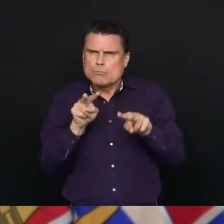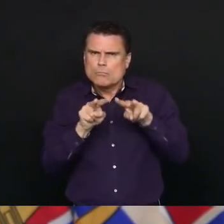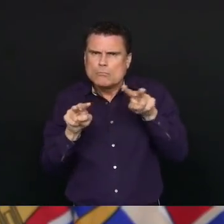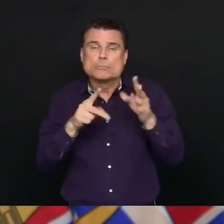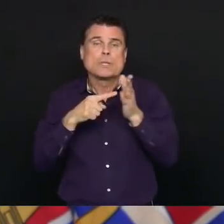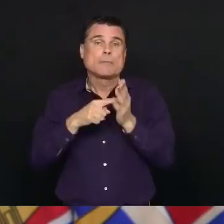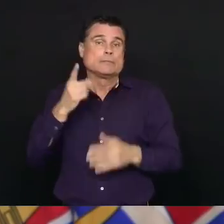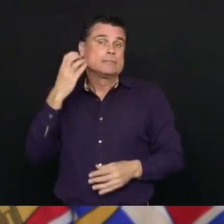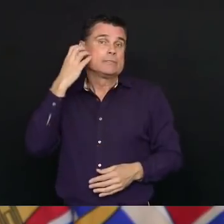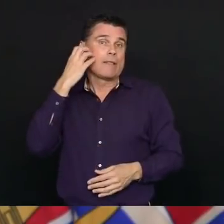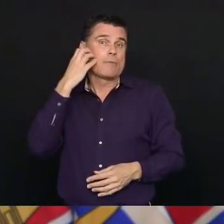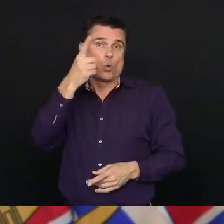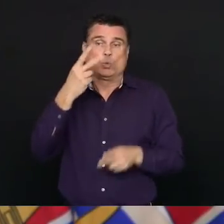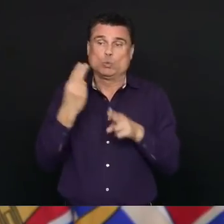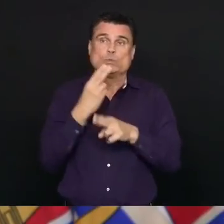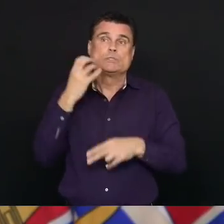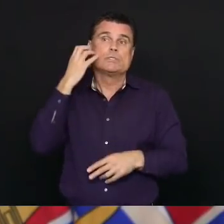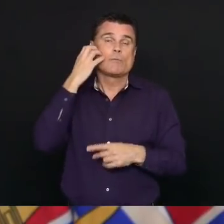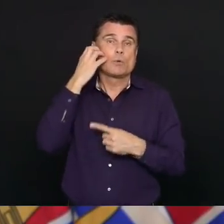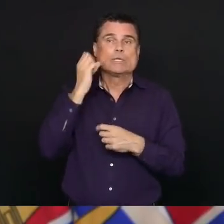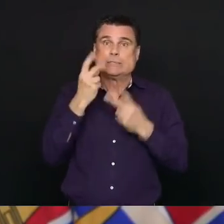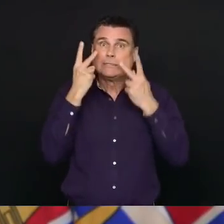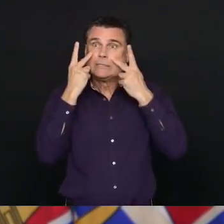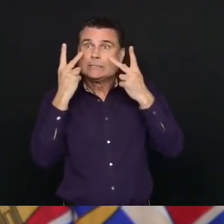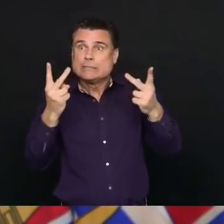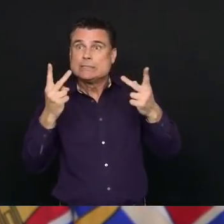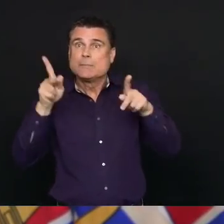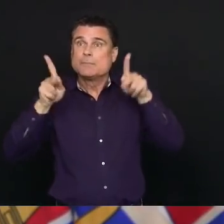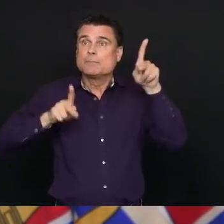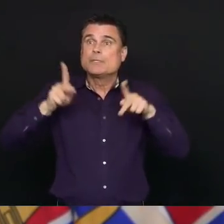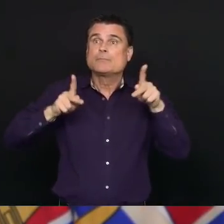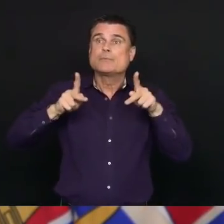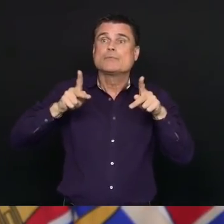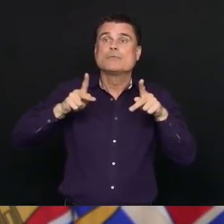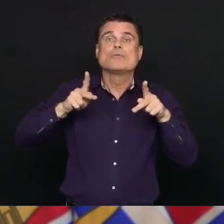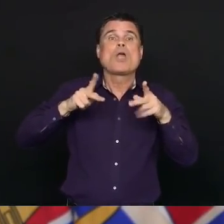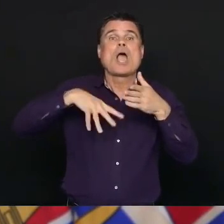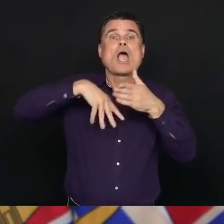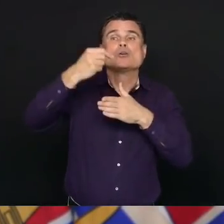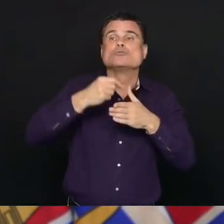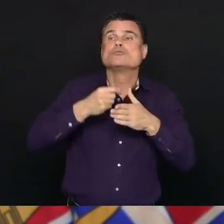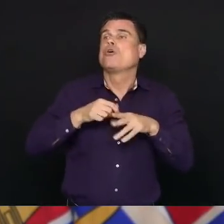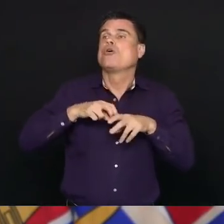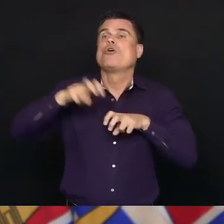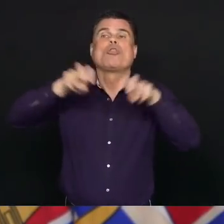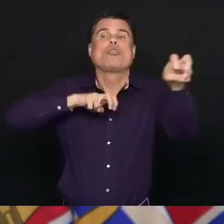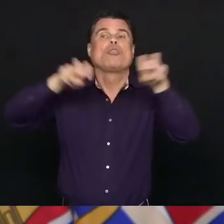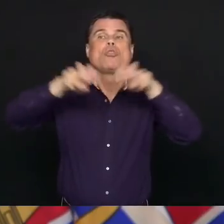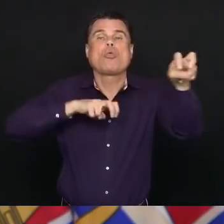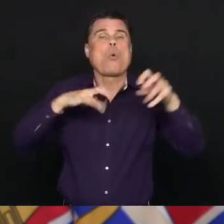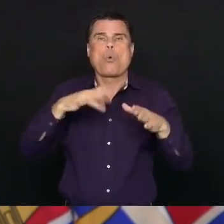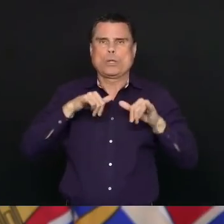going to things like restaurants and bars and how much that has decreased. The social interactions have